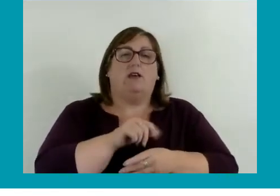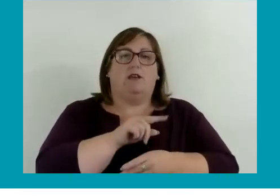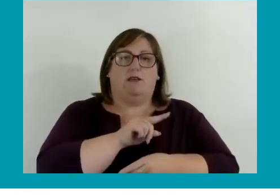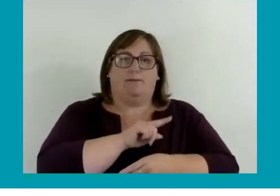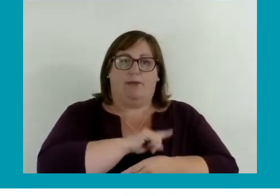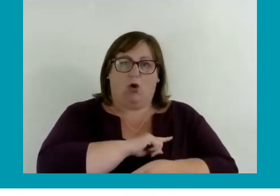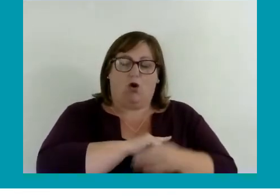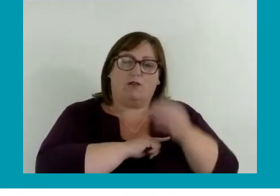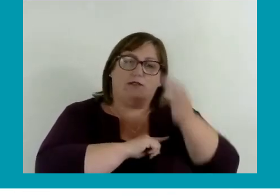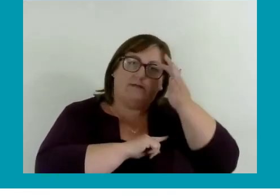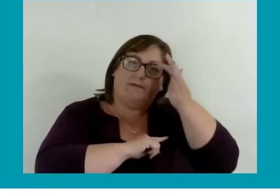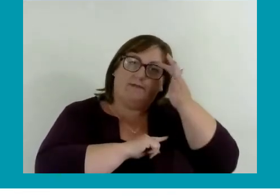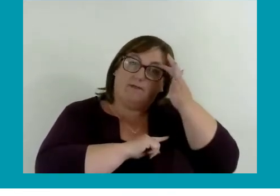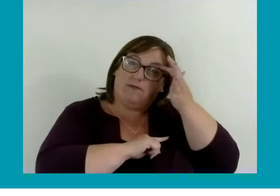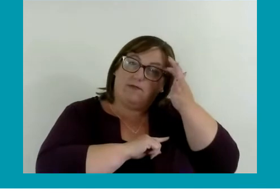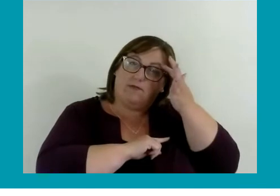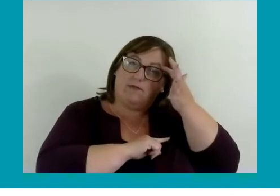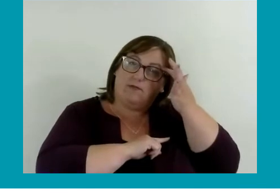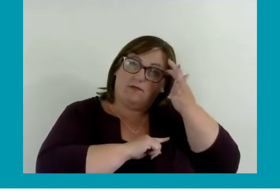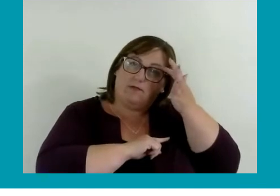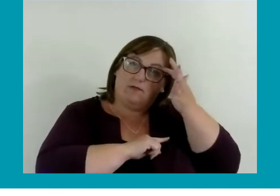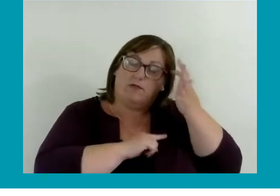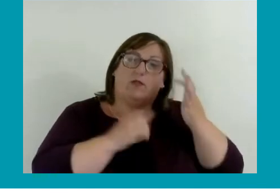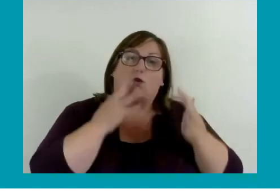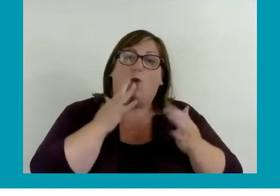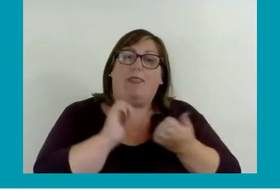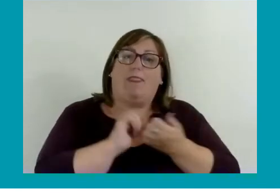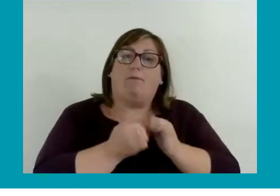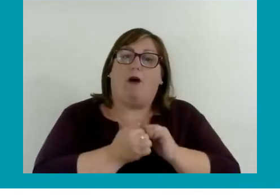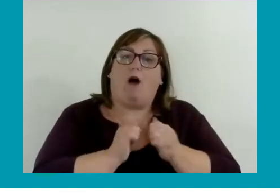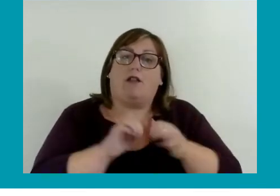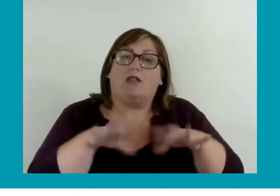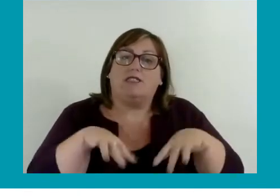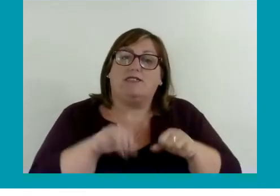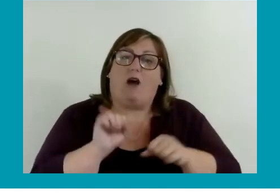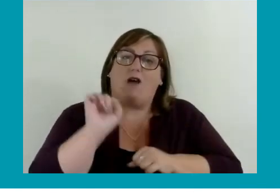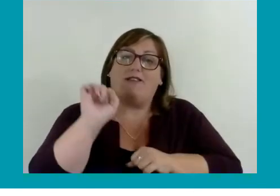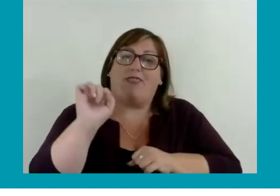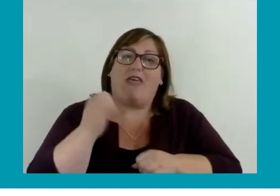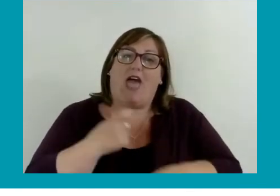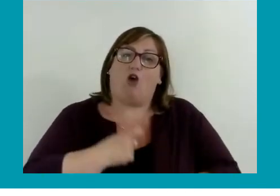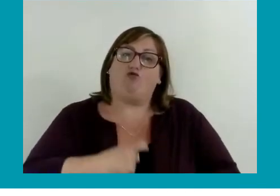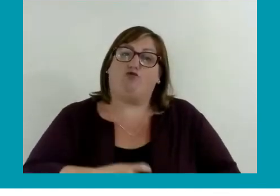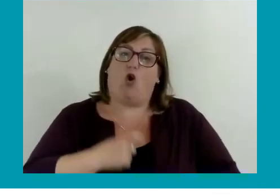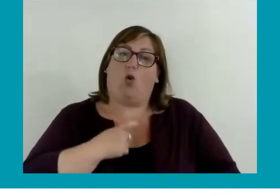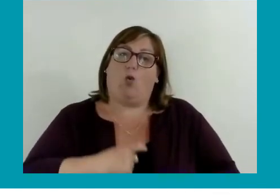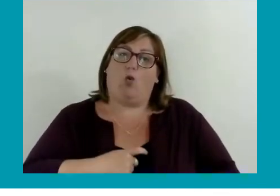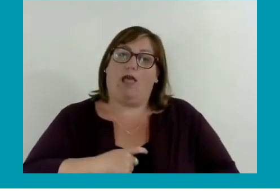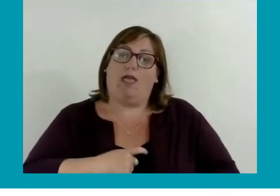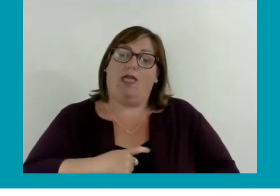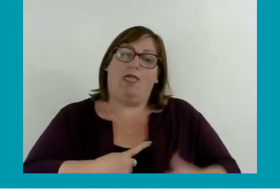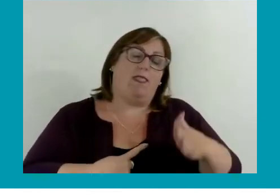once a partner is in a role their main communication is with their immediate manager who